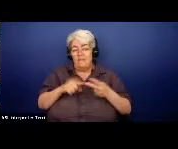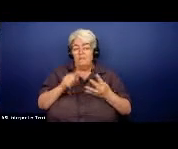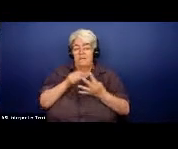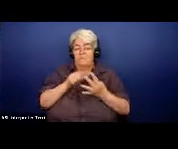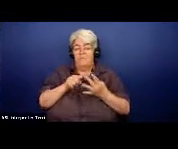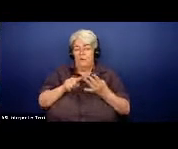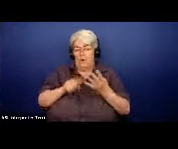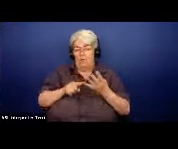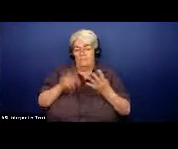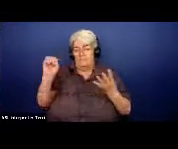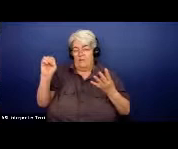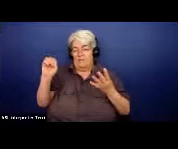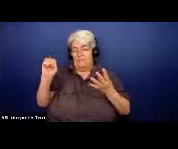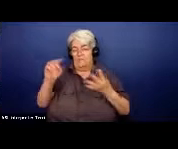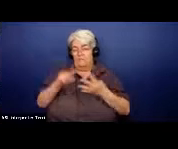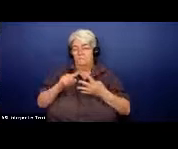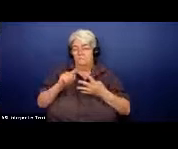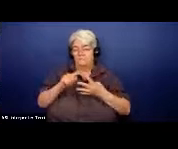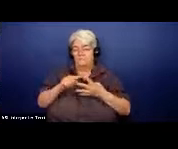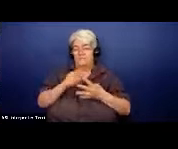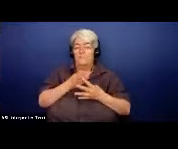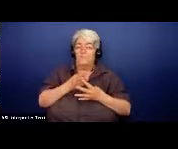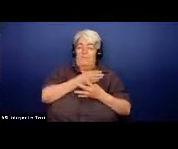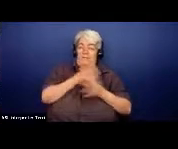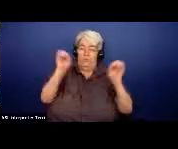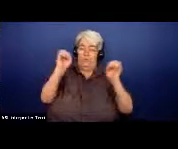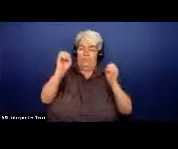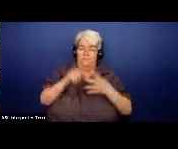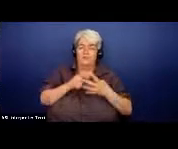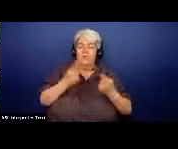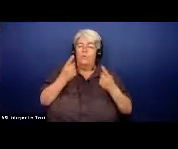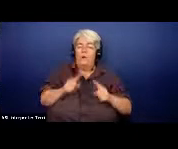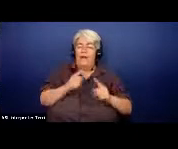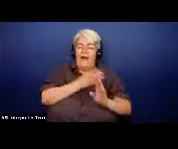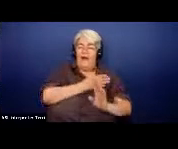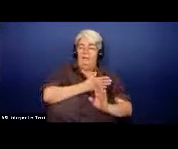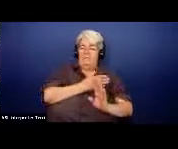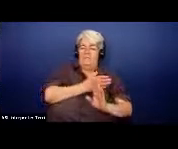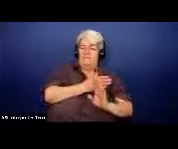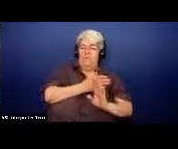of crisis response. One was precrisis. One was taking place before the person went into